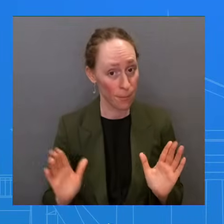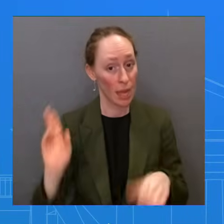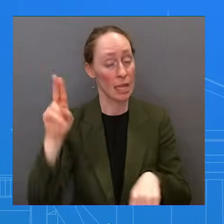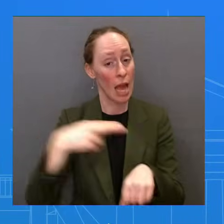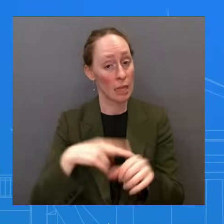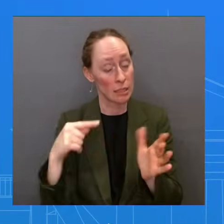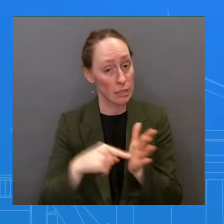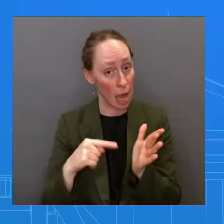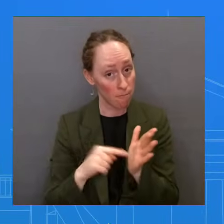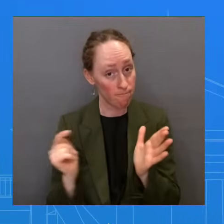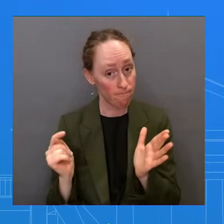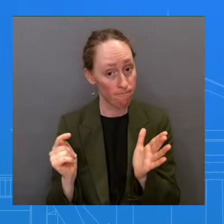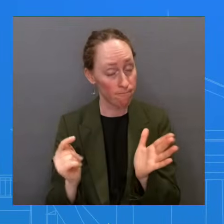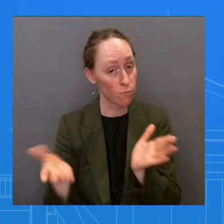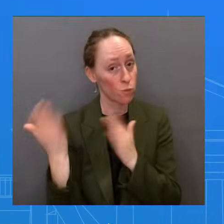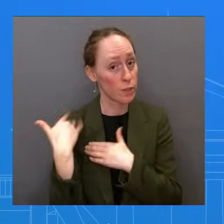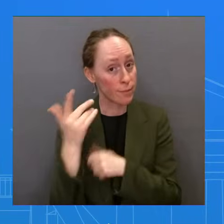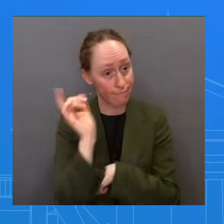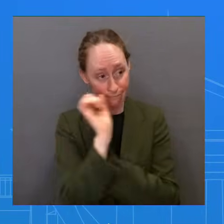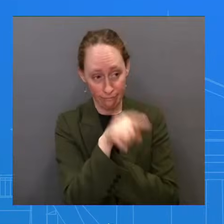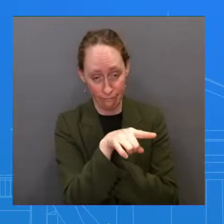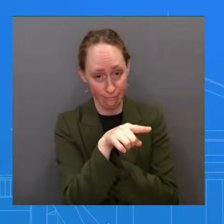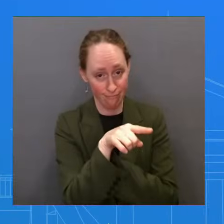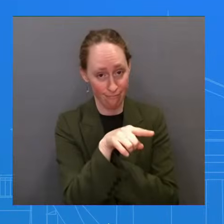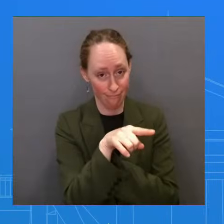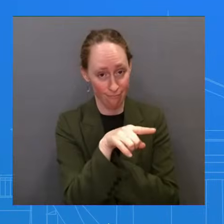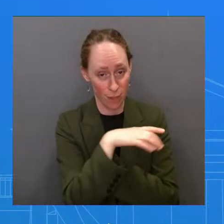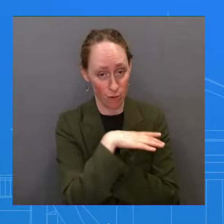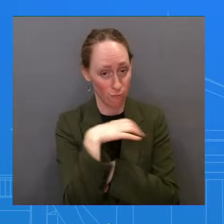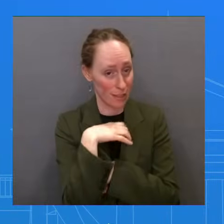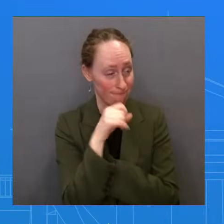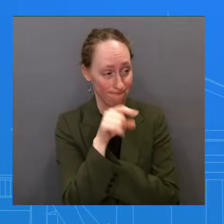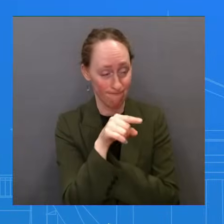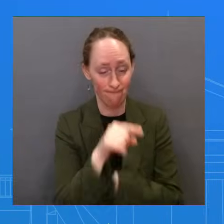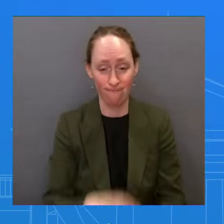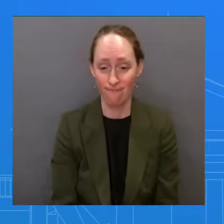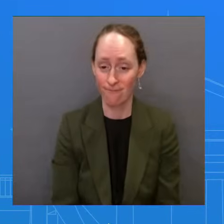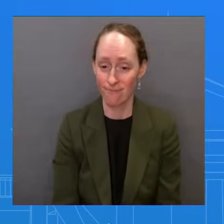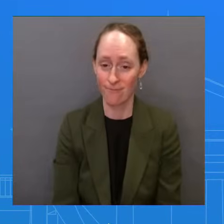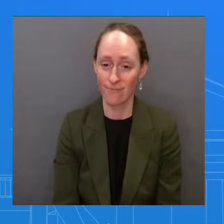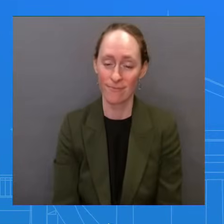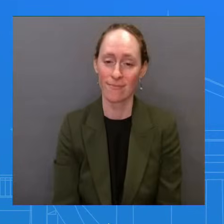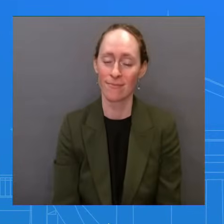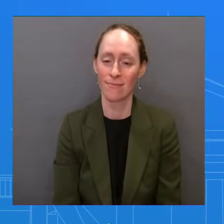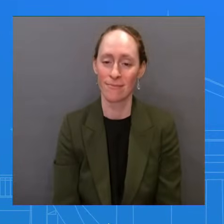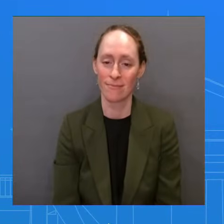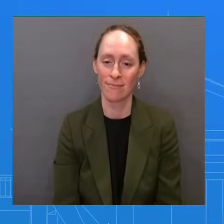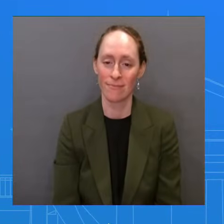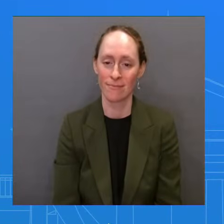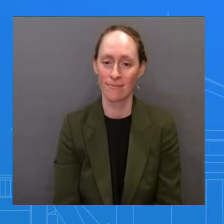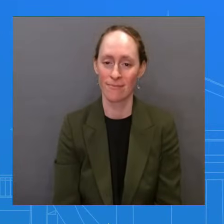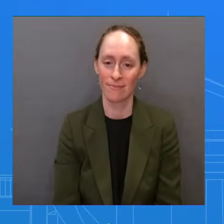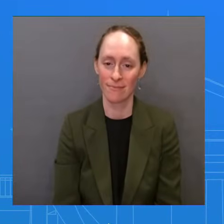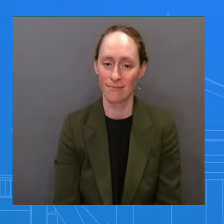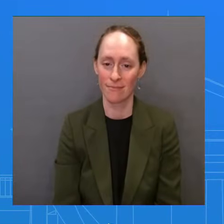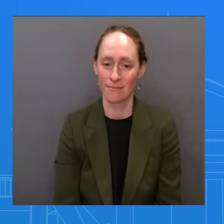The Press: Thanks, Karine. Back on the New Jersey mayor. Was anyone else turned away from the celebration or was he the only one?